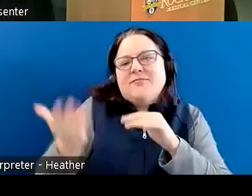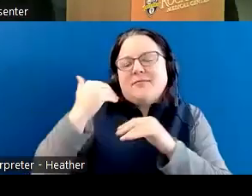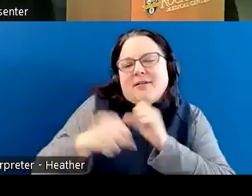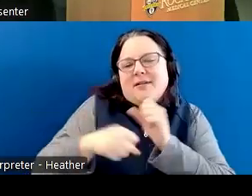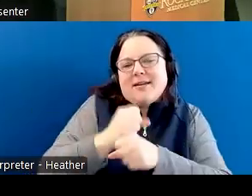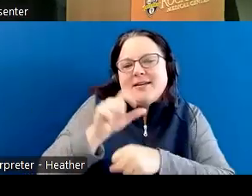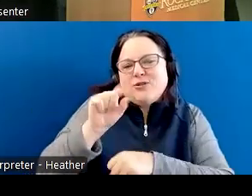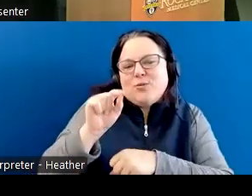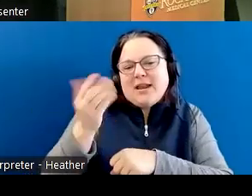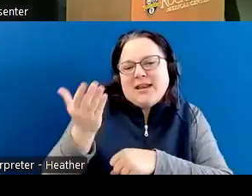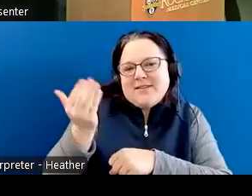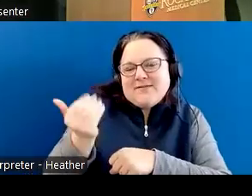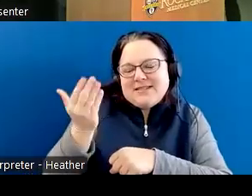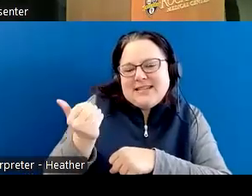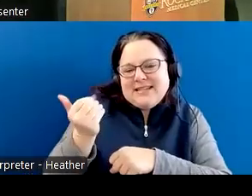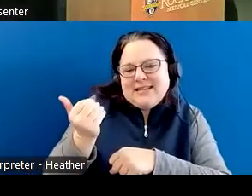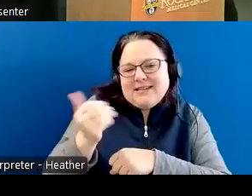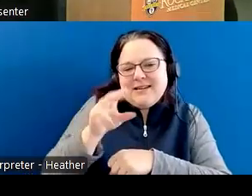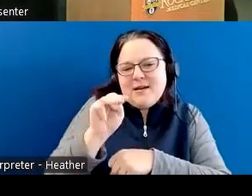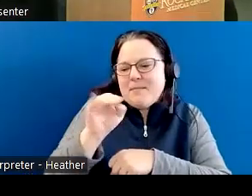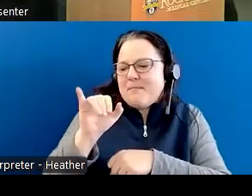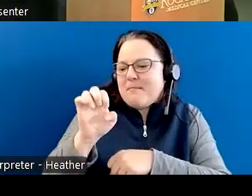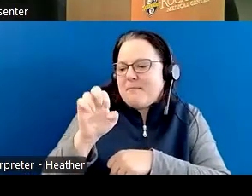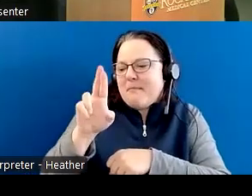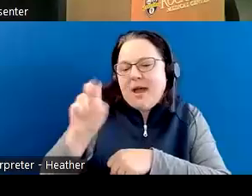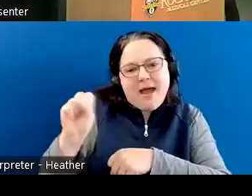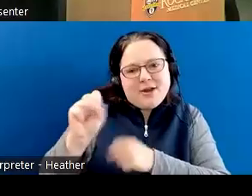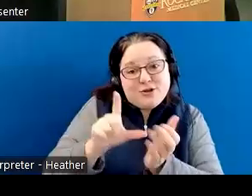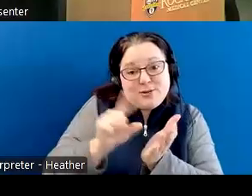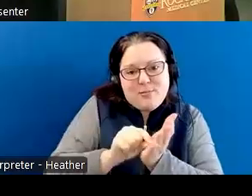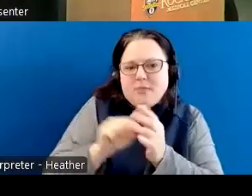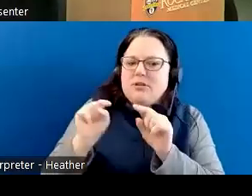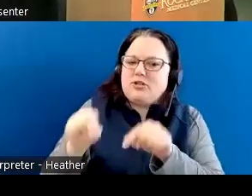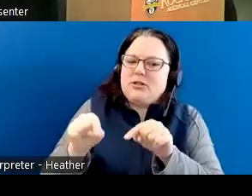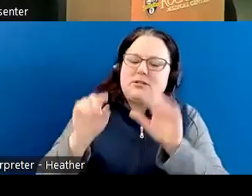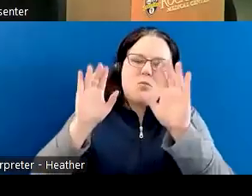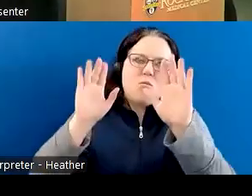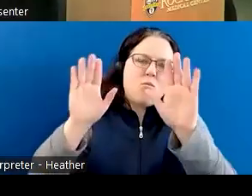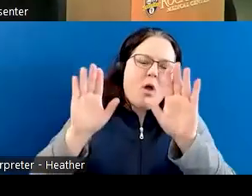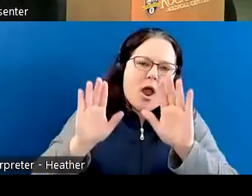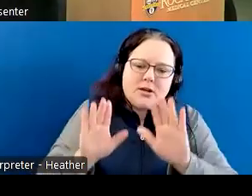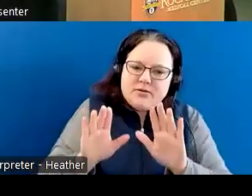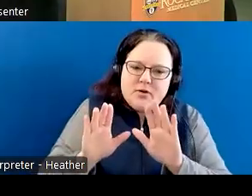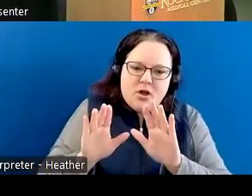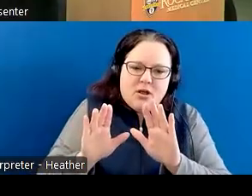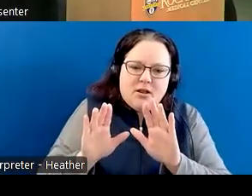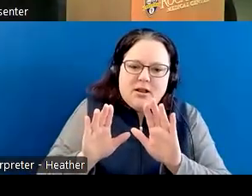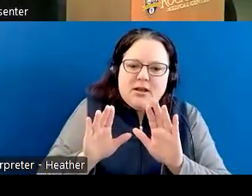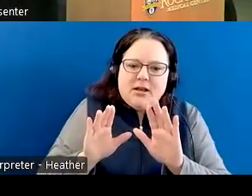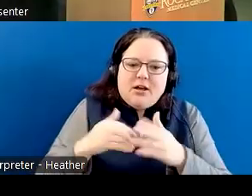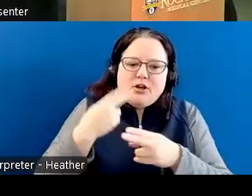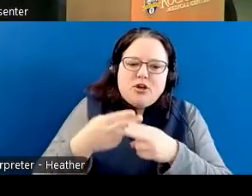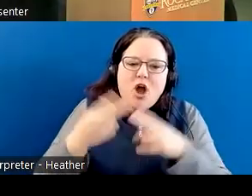Meyers uh published this uh wonderfully written ethnography called recovery's edge. Um here she